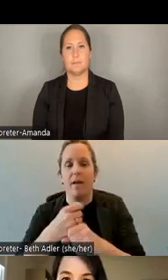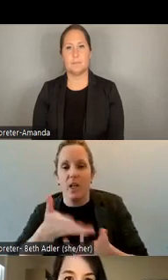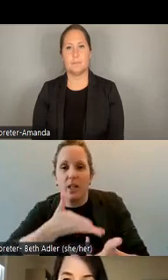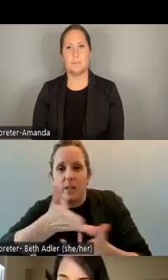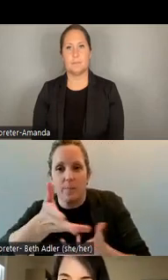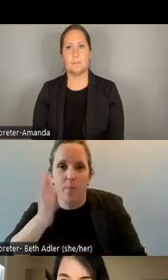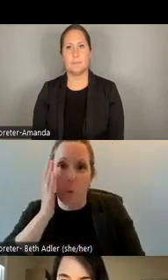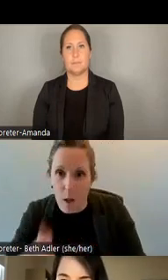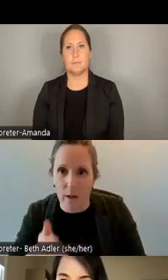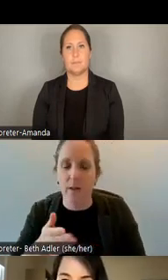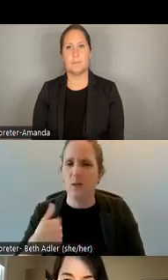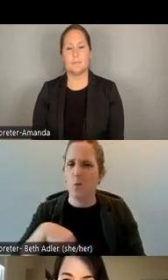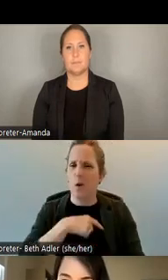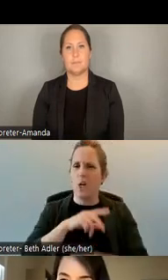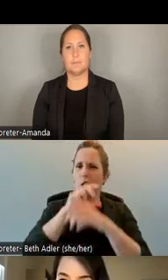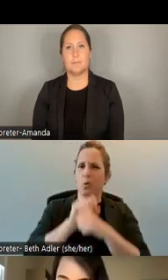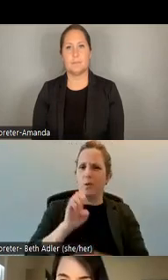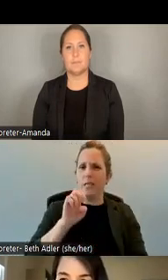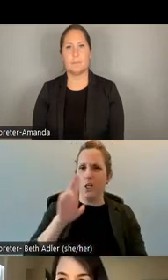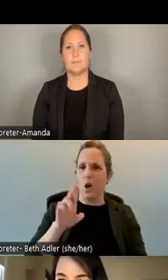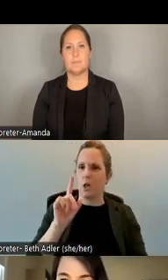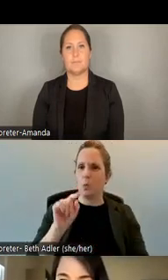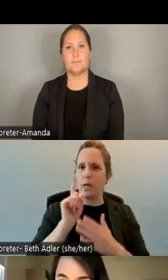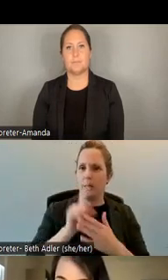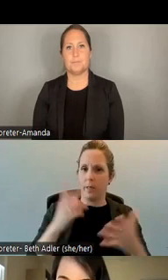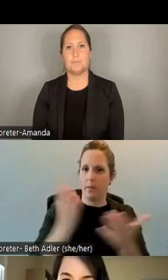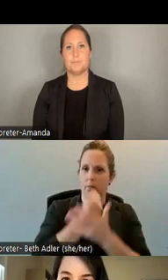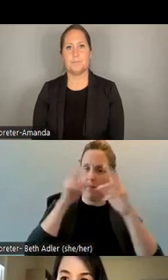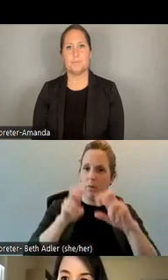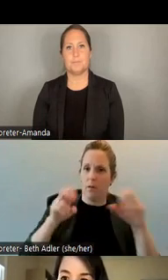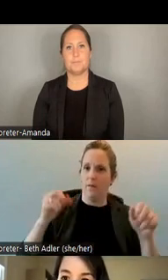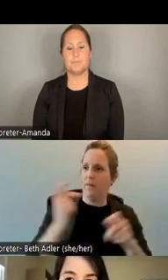the emergency room and figure out a person's whole diet diagnosis and you know life story but so much